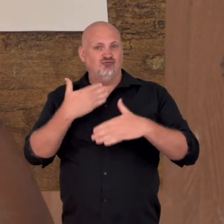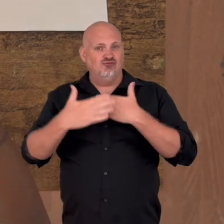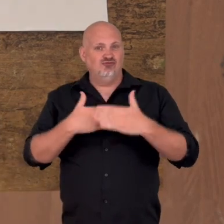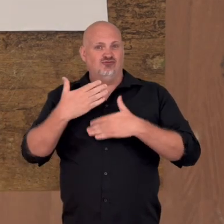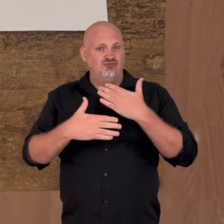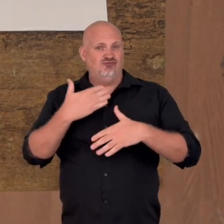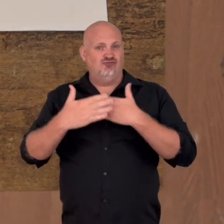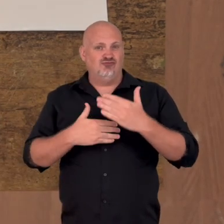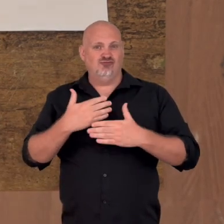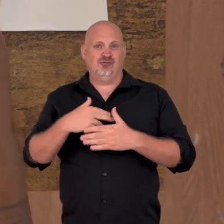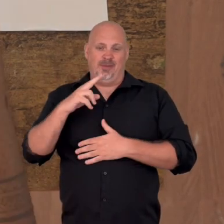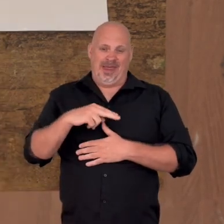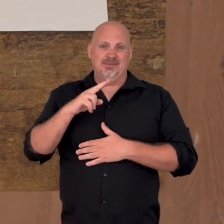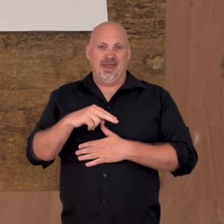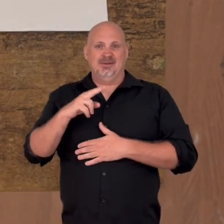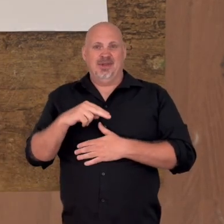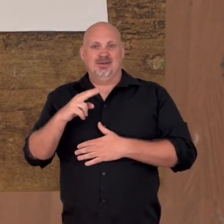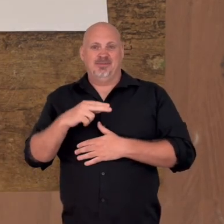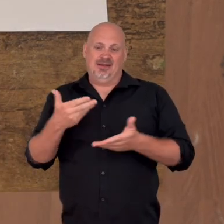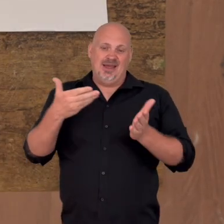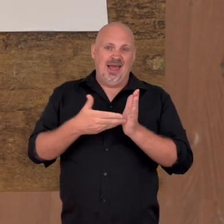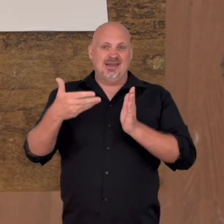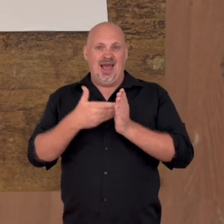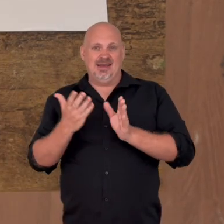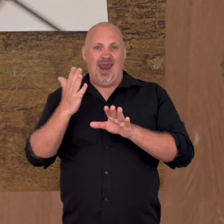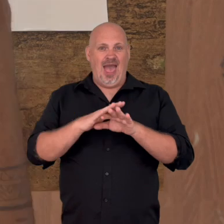but because of this um incredible